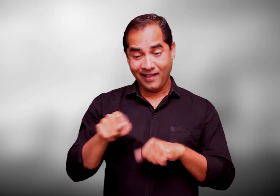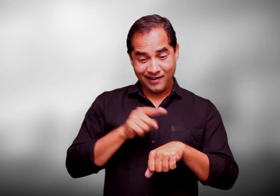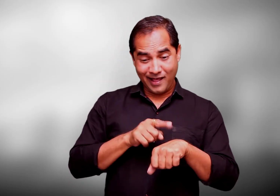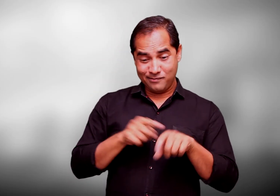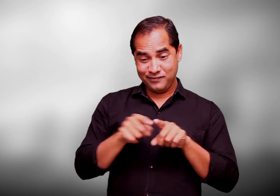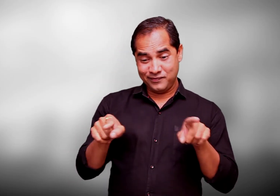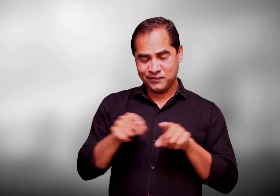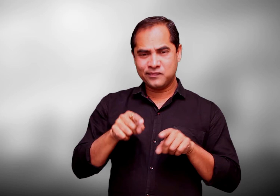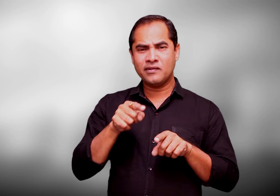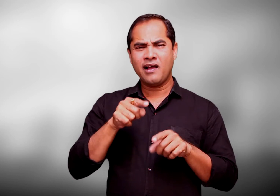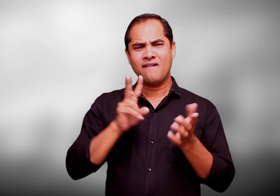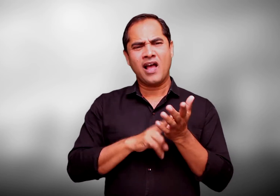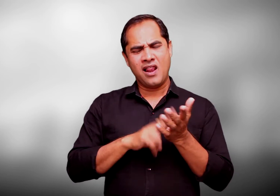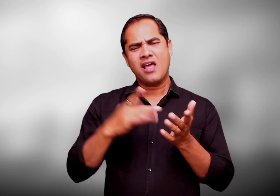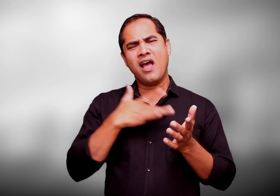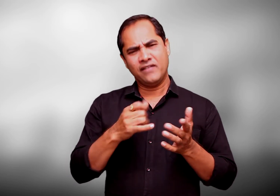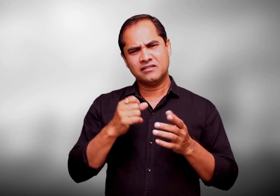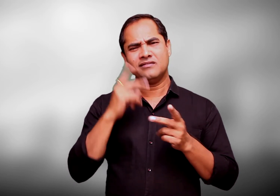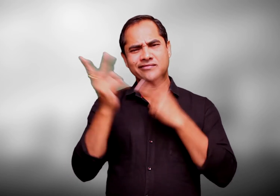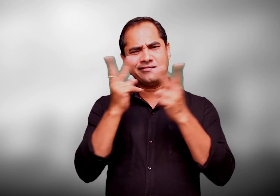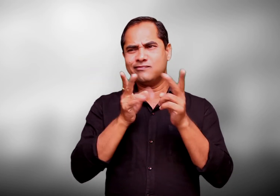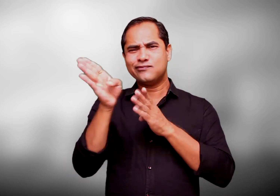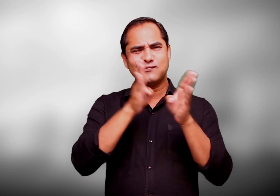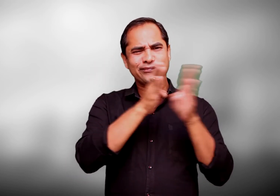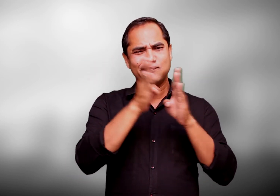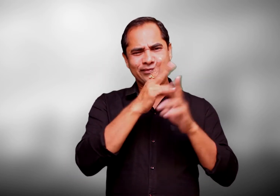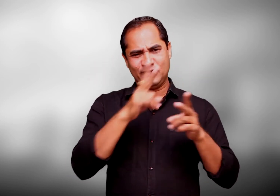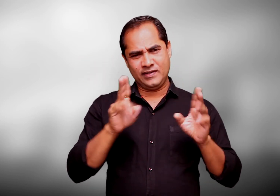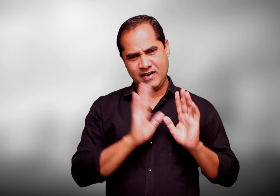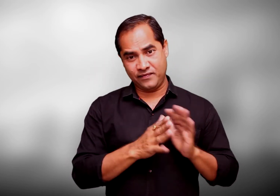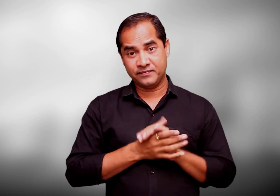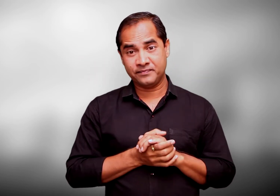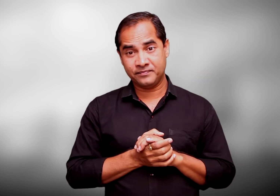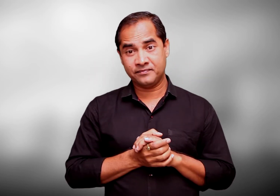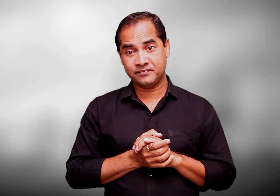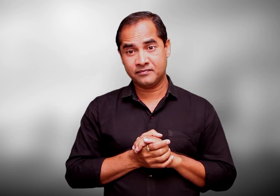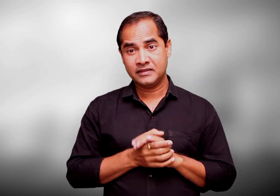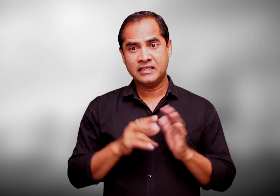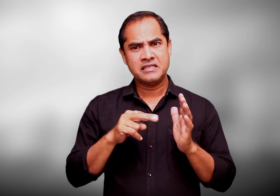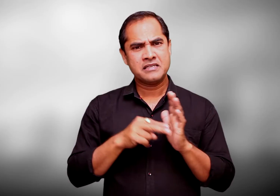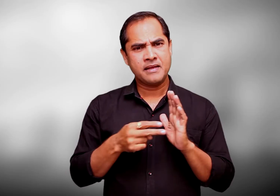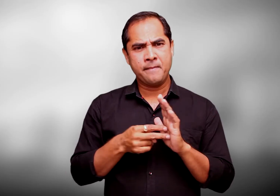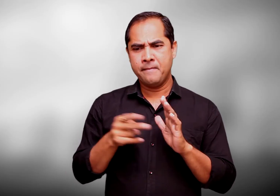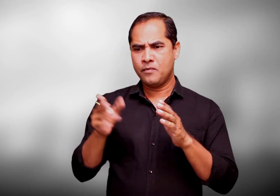Vally used these hours for her excursions as she stood looking from the